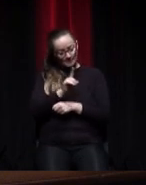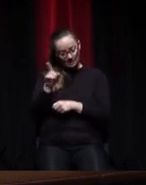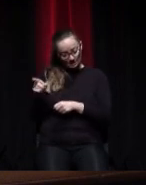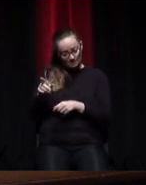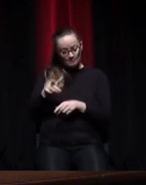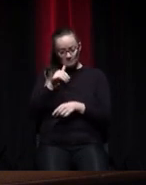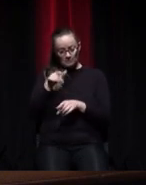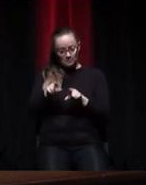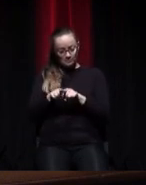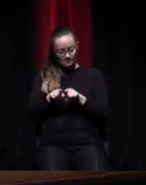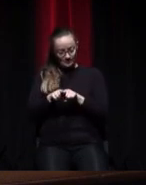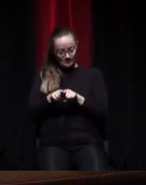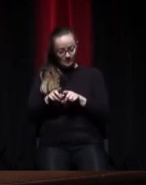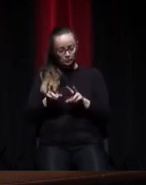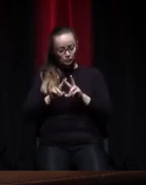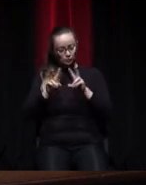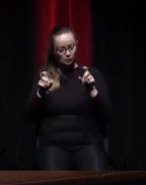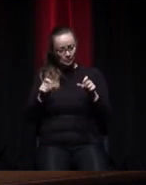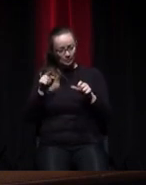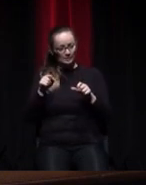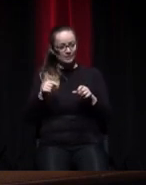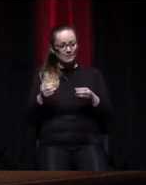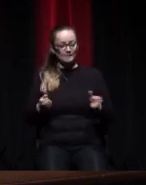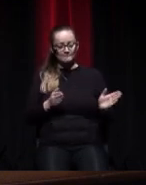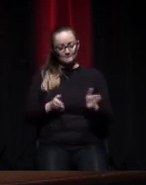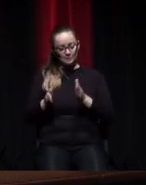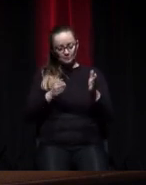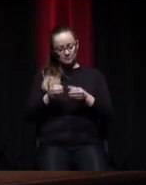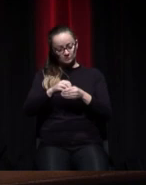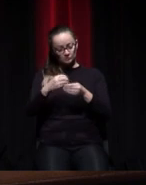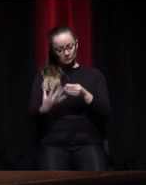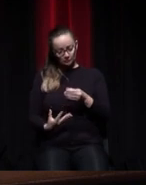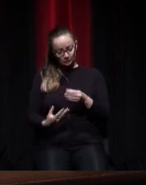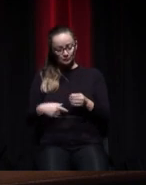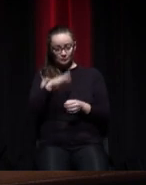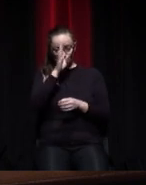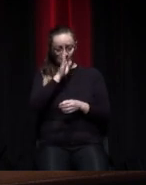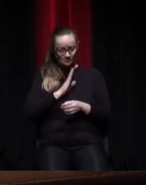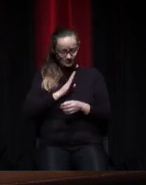about free content production on Facebook,